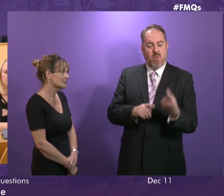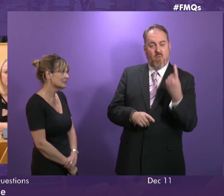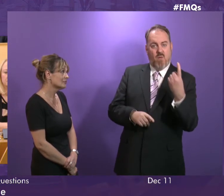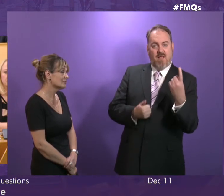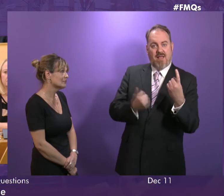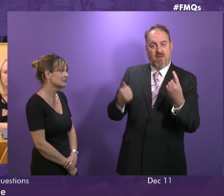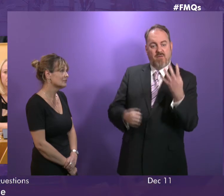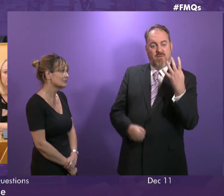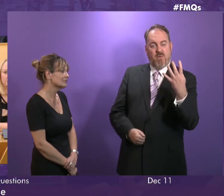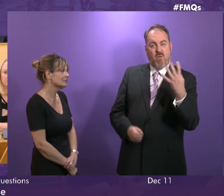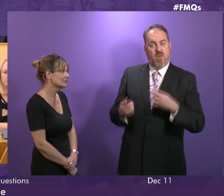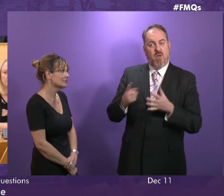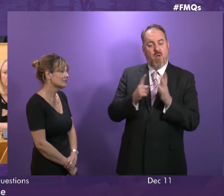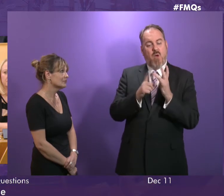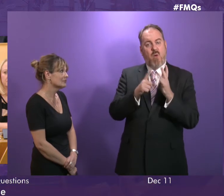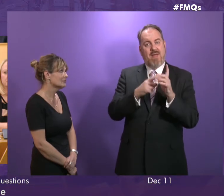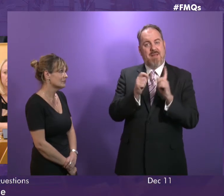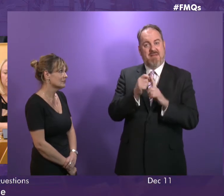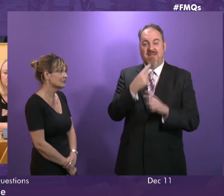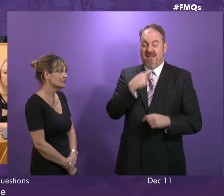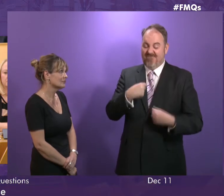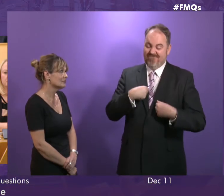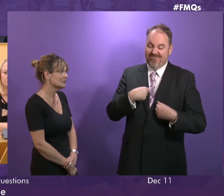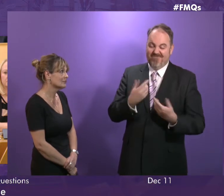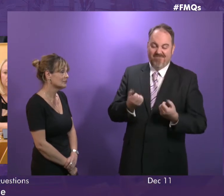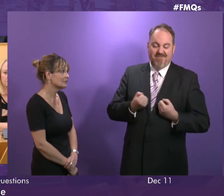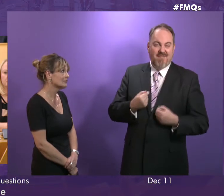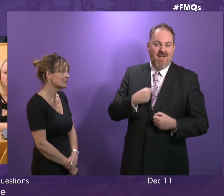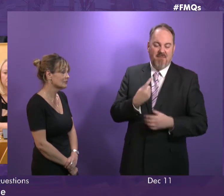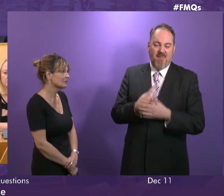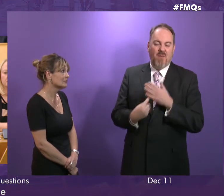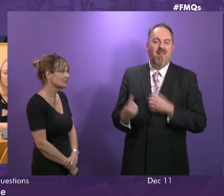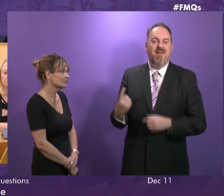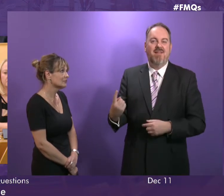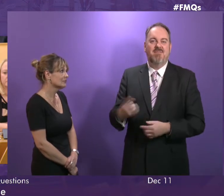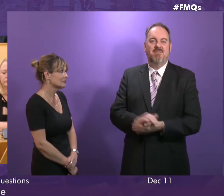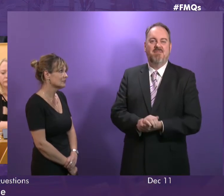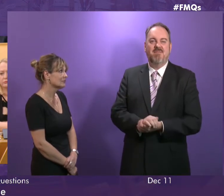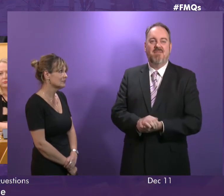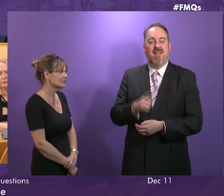themselves as lonely, and the impact of that is well-documented and contributes to declining